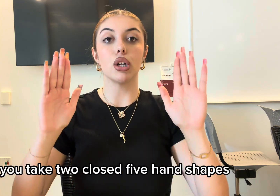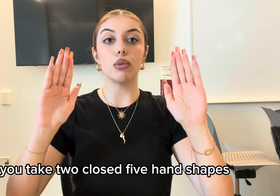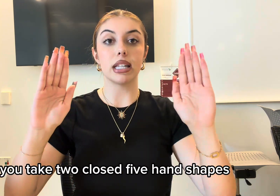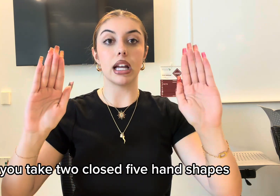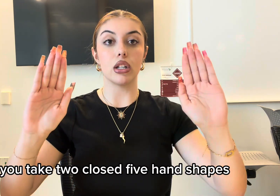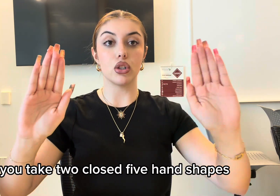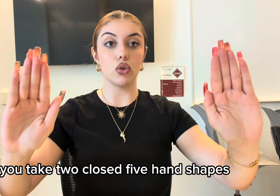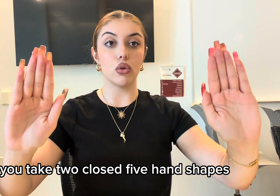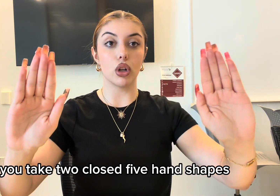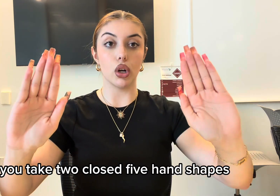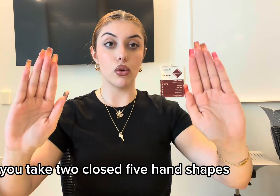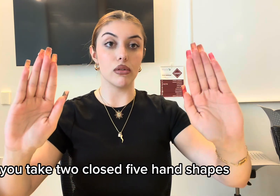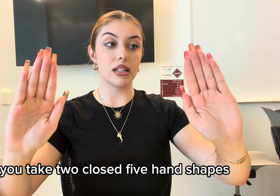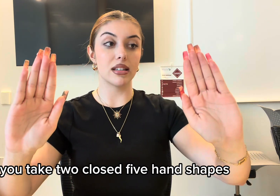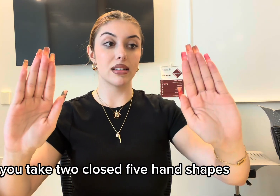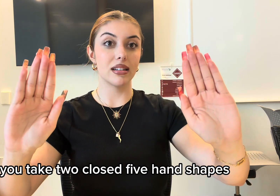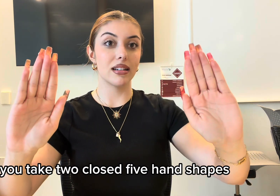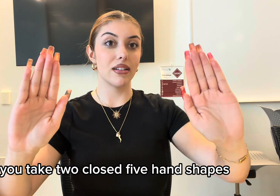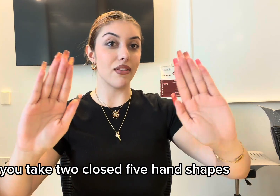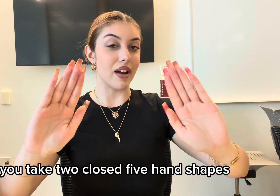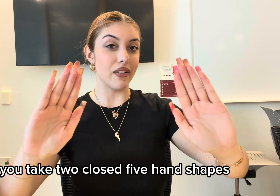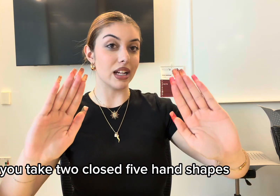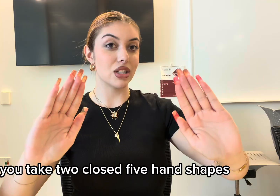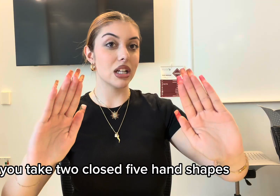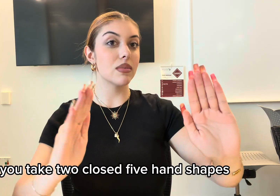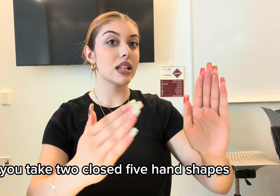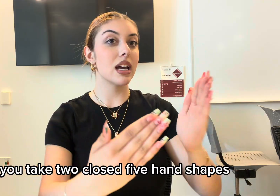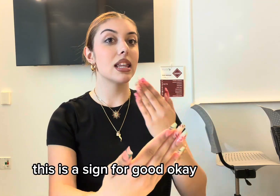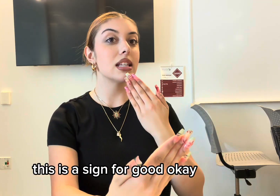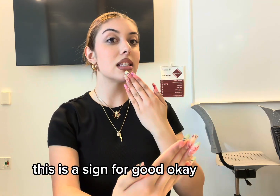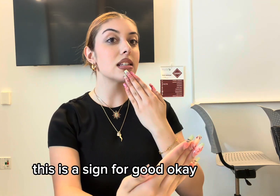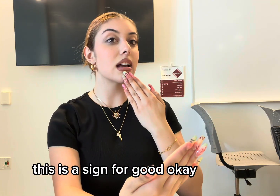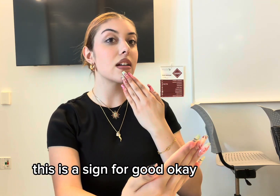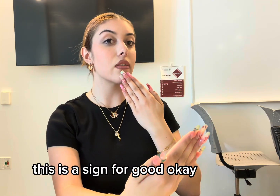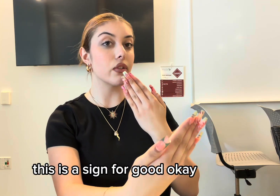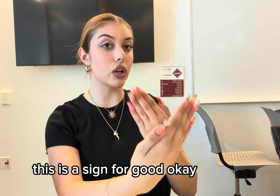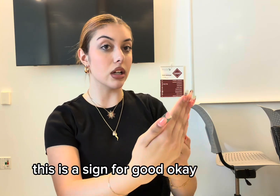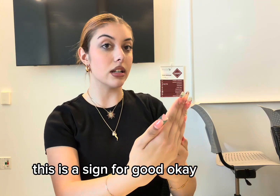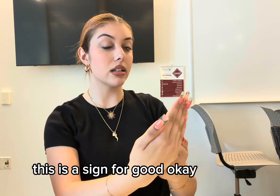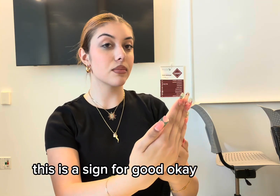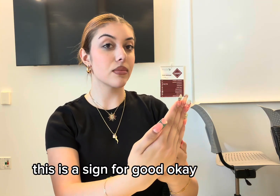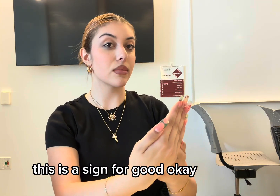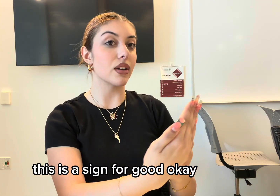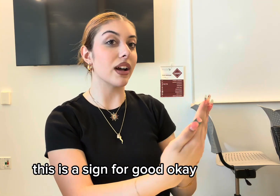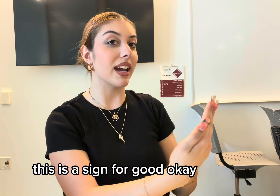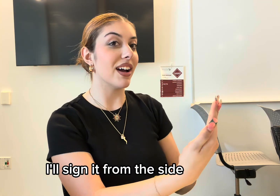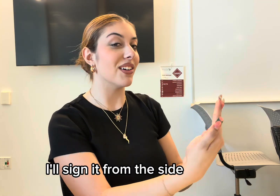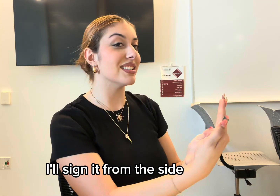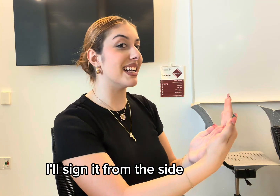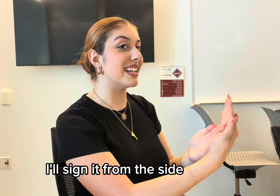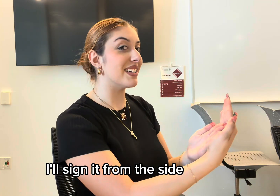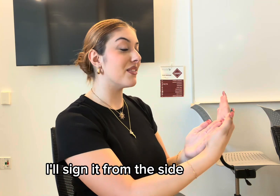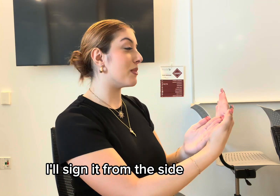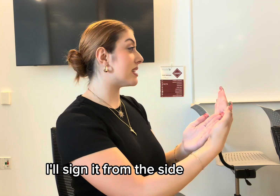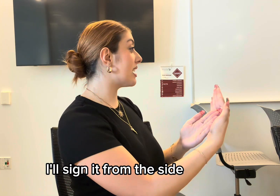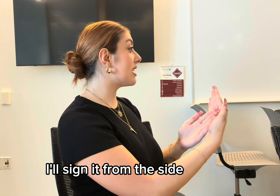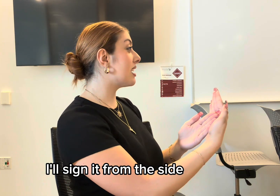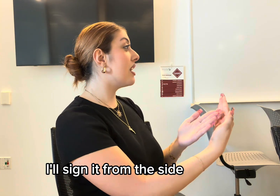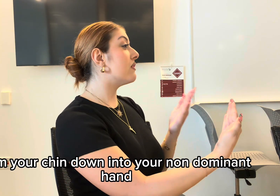you take two closed five hand shapes. This is a sign for good. Okay? I'll sign it from the side